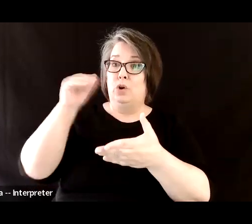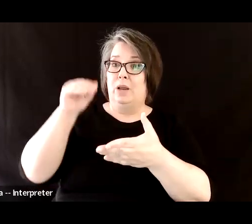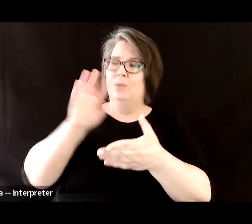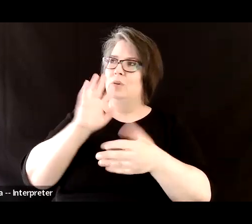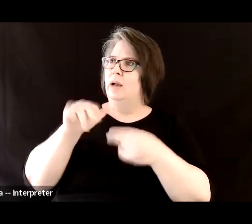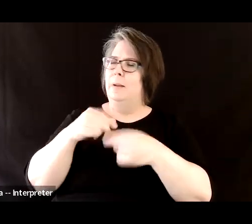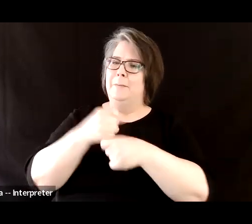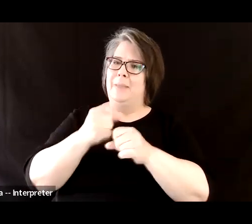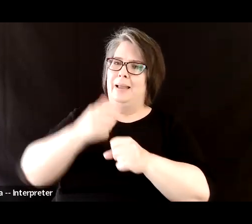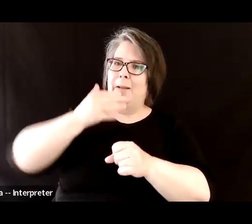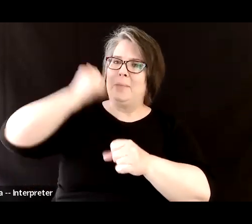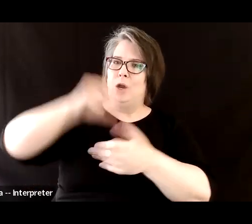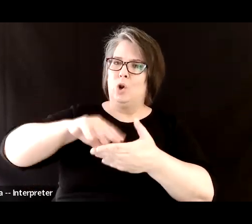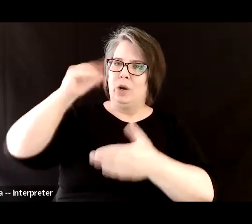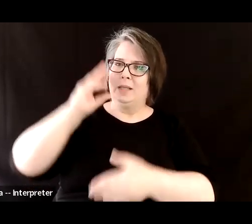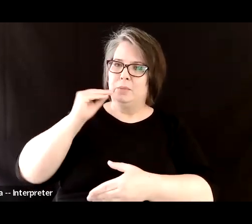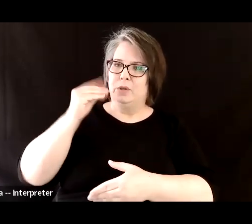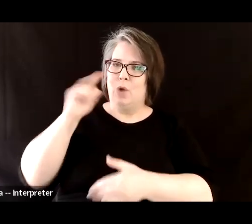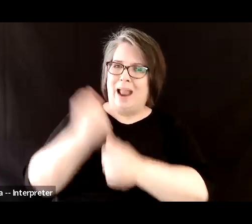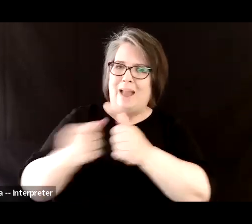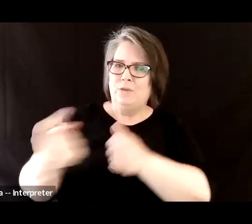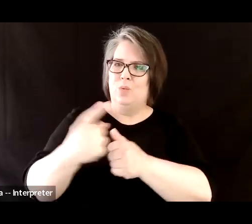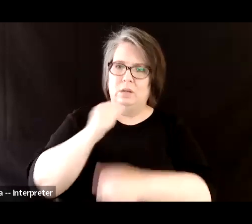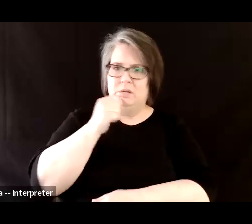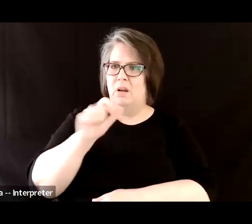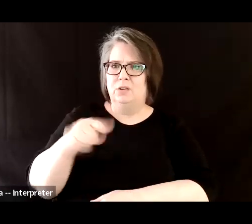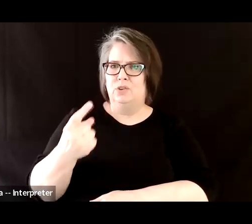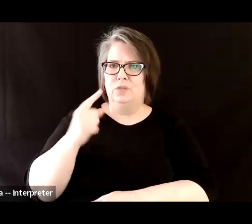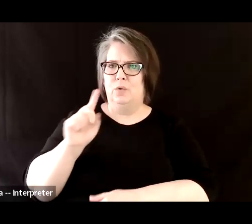experience for everyone, not just the folks who need that